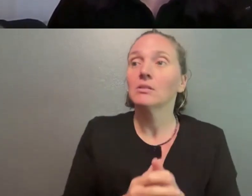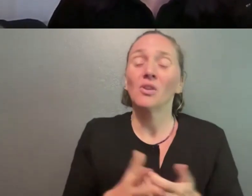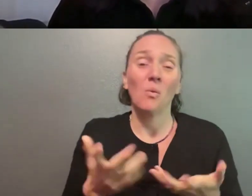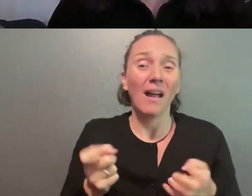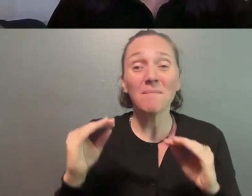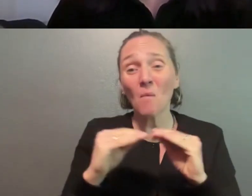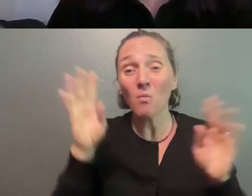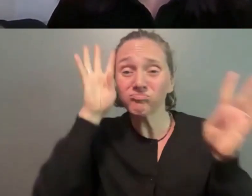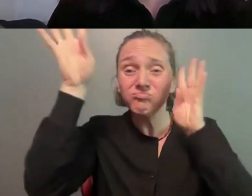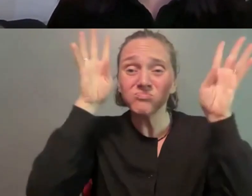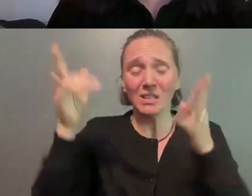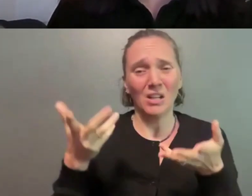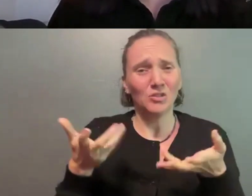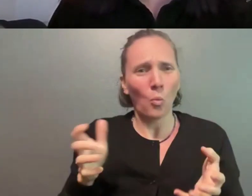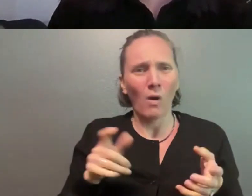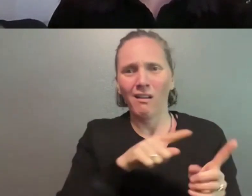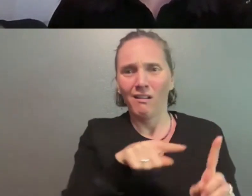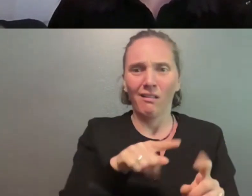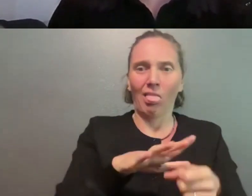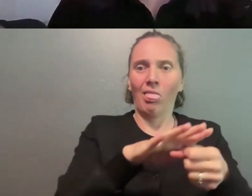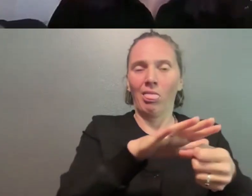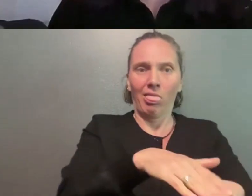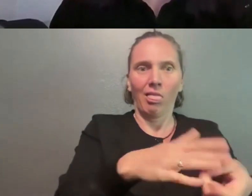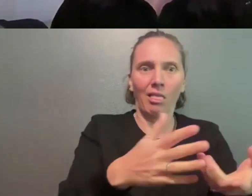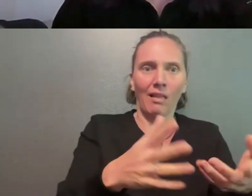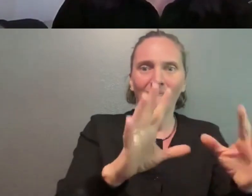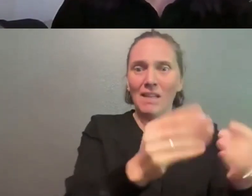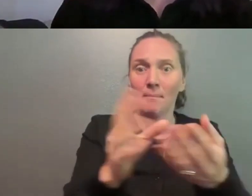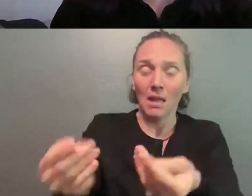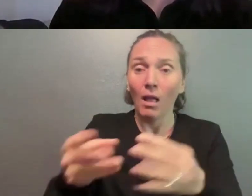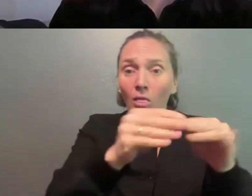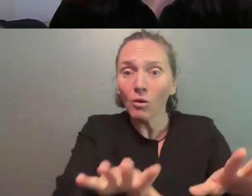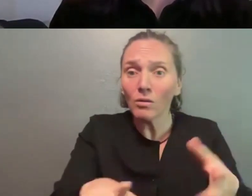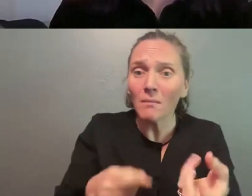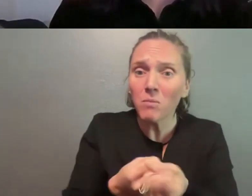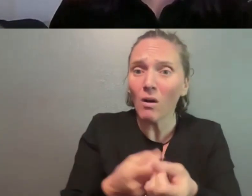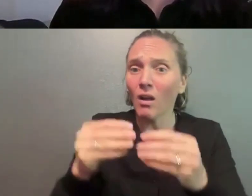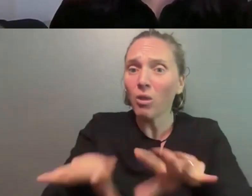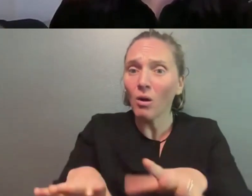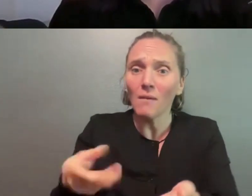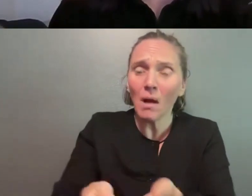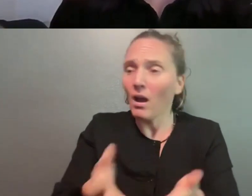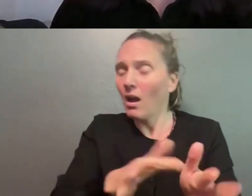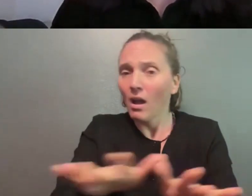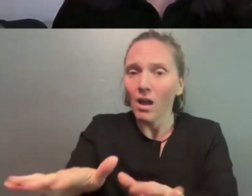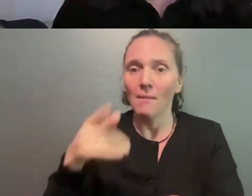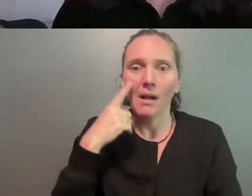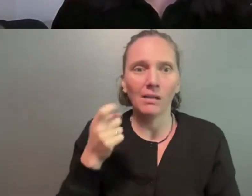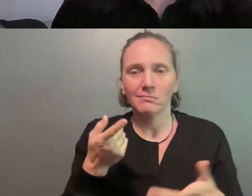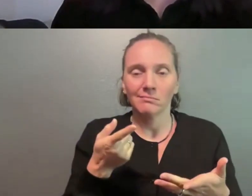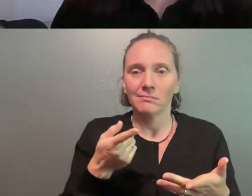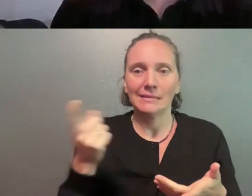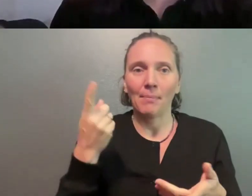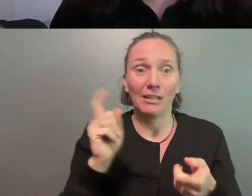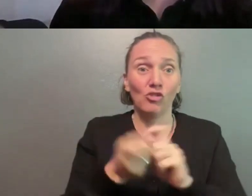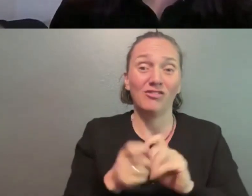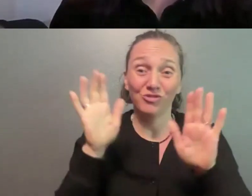being taxed or potentially losing these these critical supports, this is great,